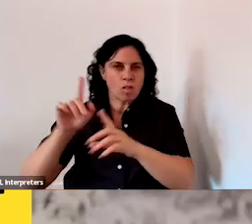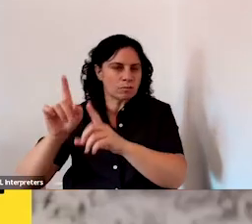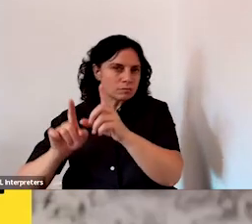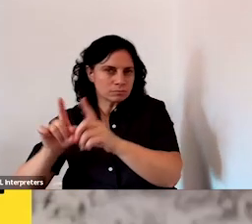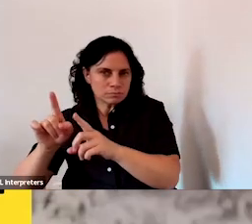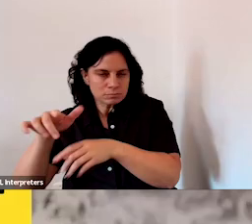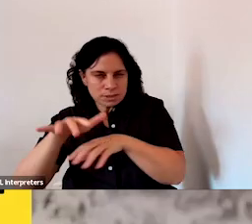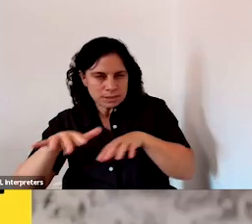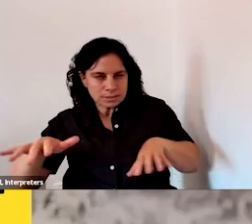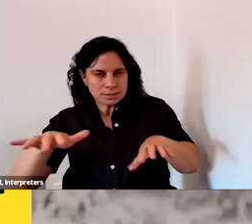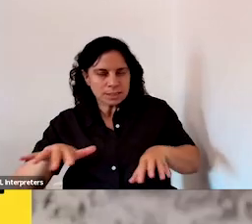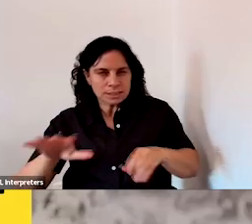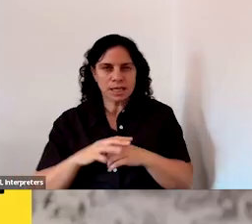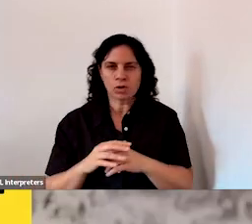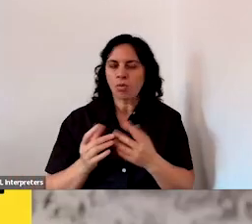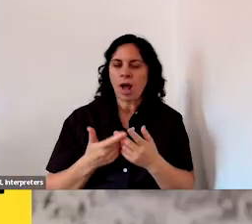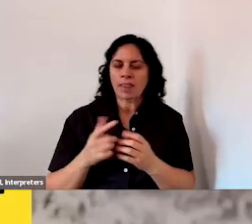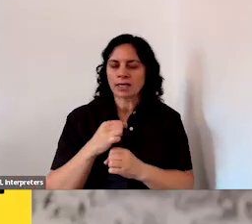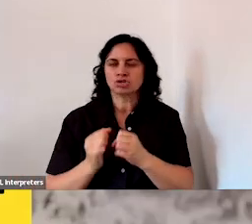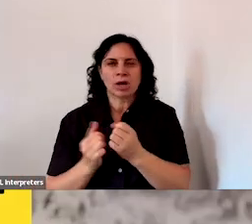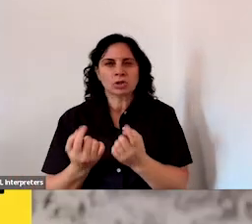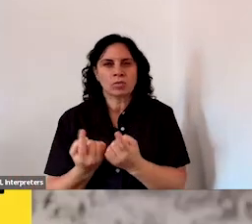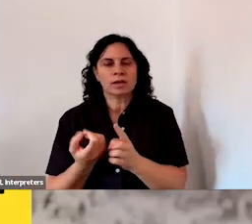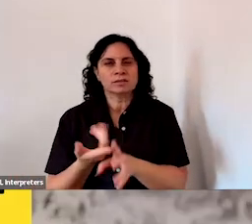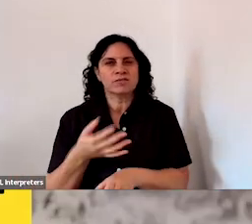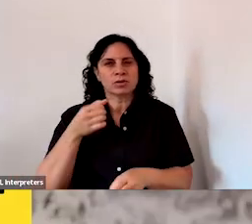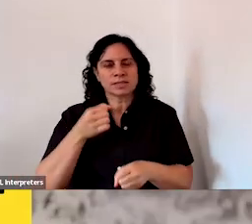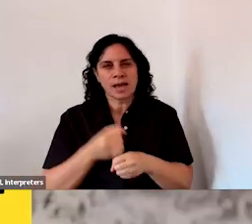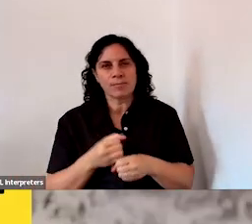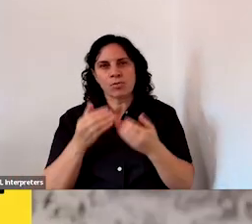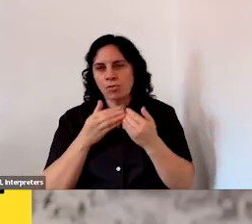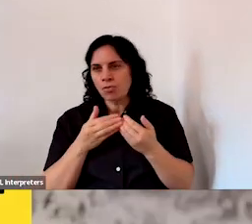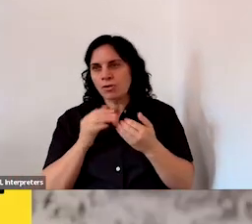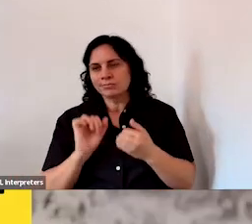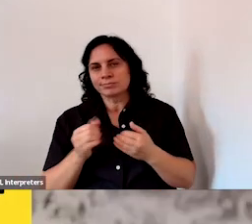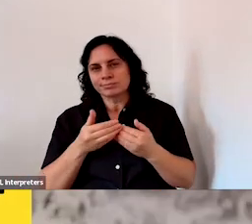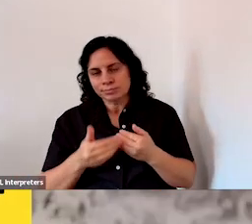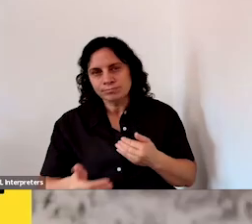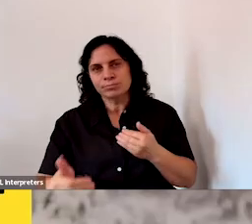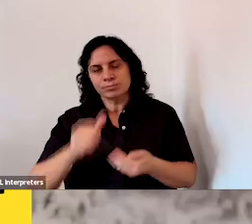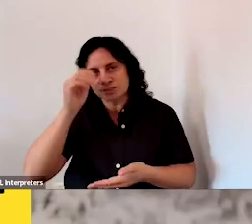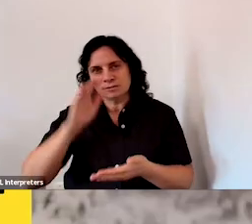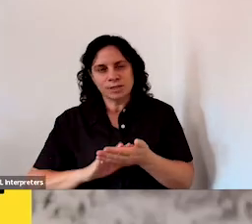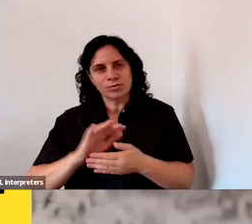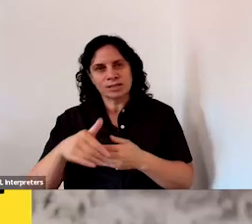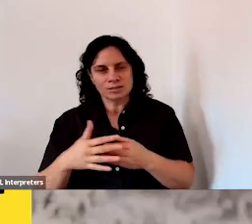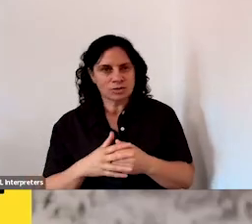as well as structural factors such as longitudinal experiences of material hardship across a young person's life.